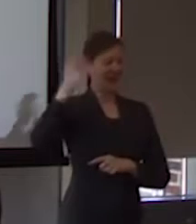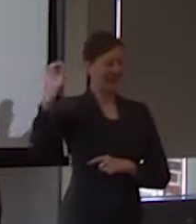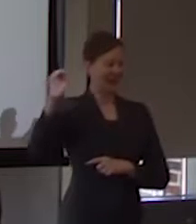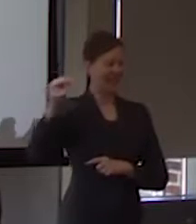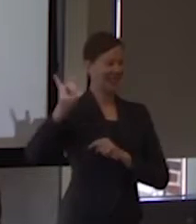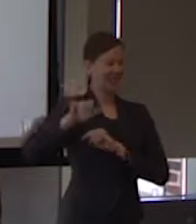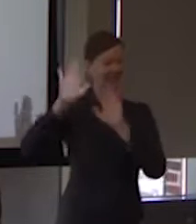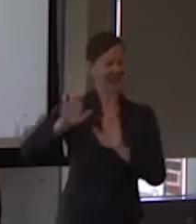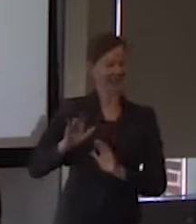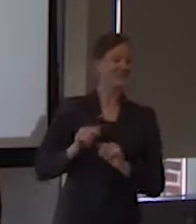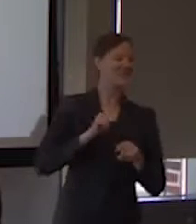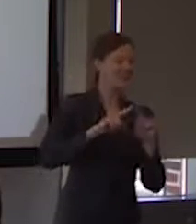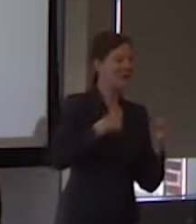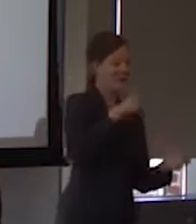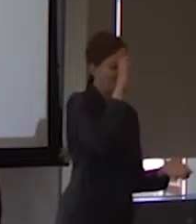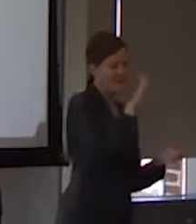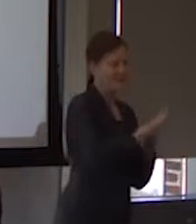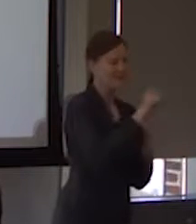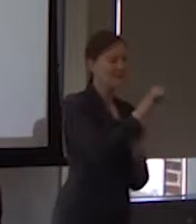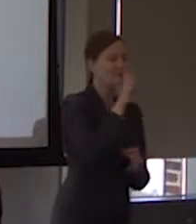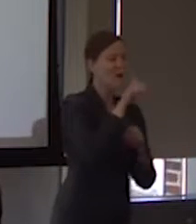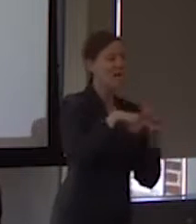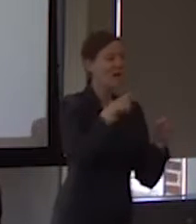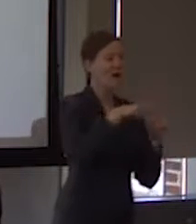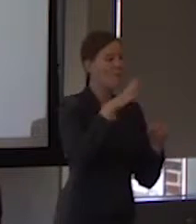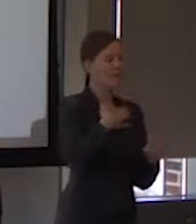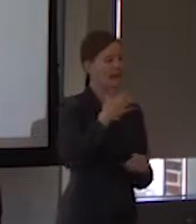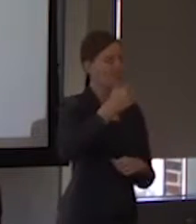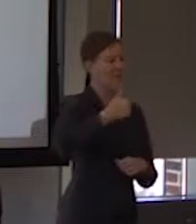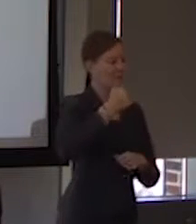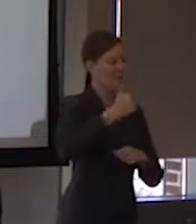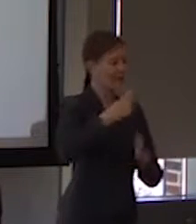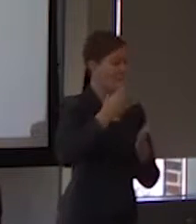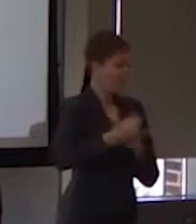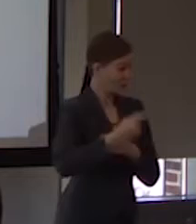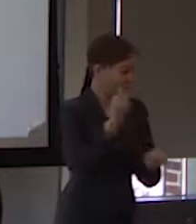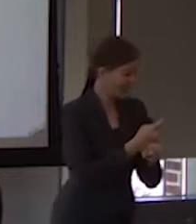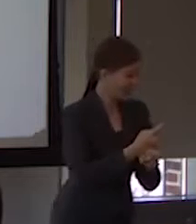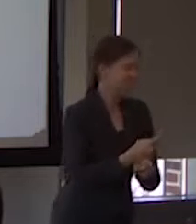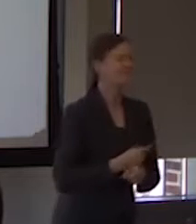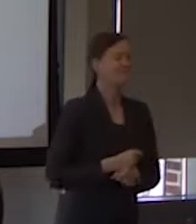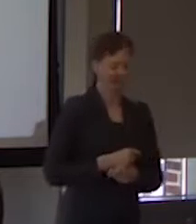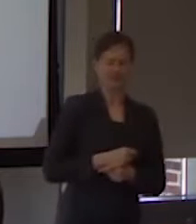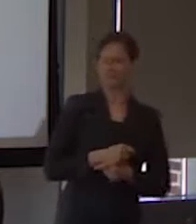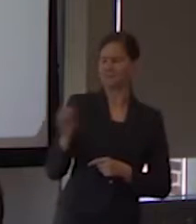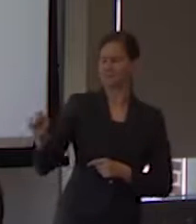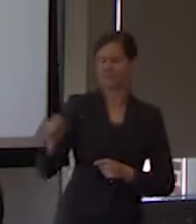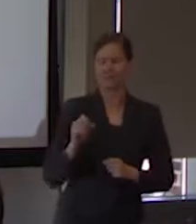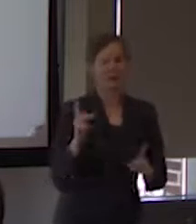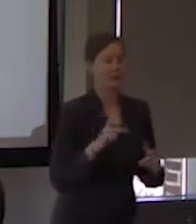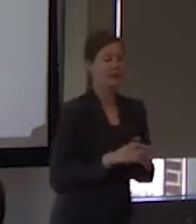Um, but I believe that you're referring to my transportation project. So, uh, it was conceptualized